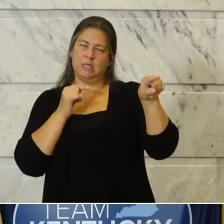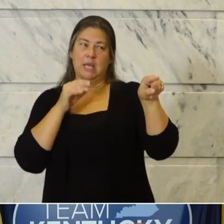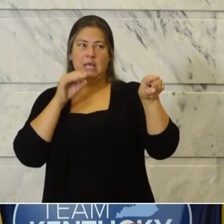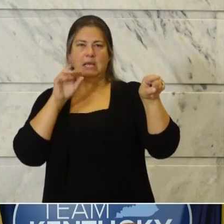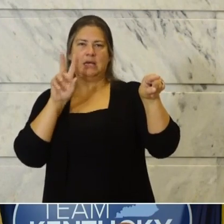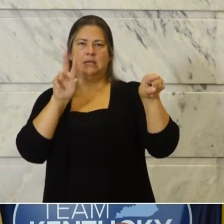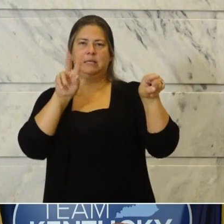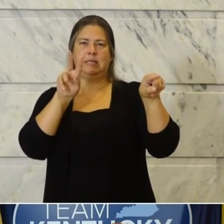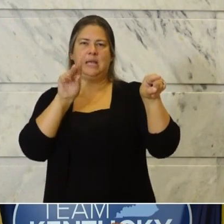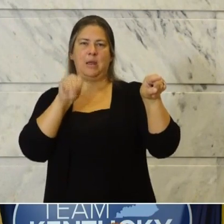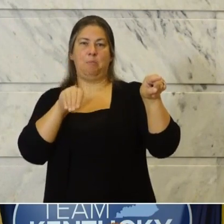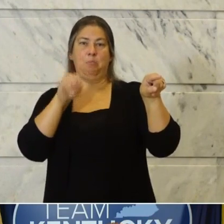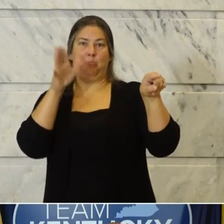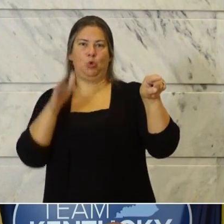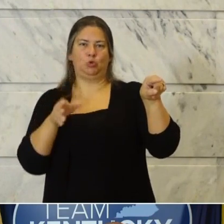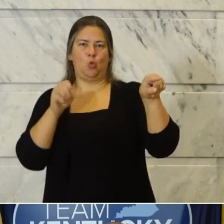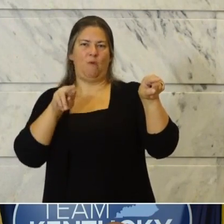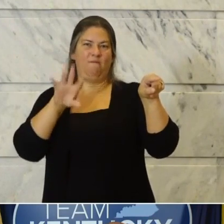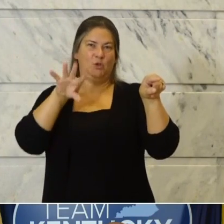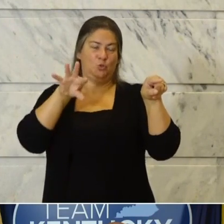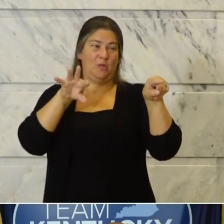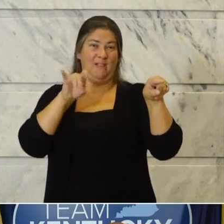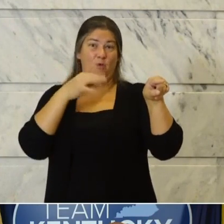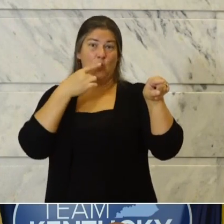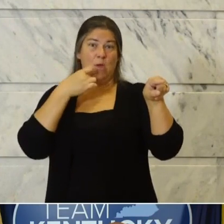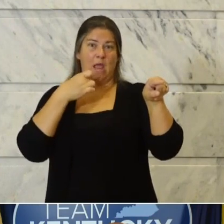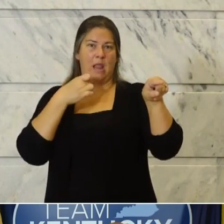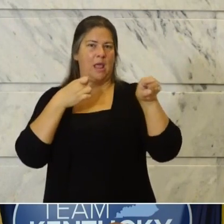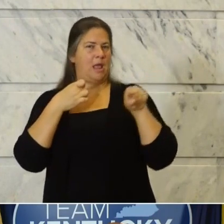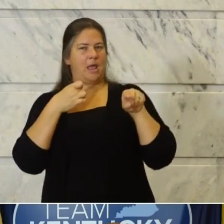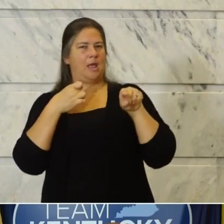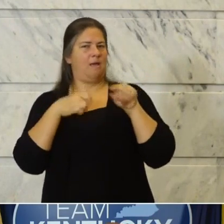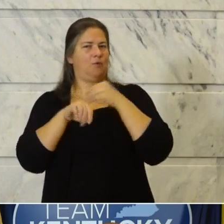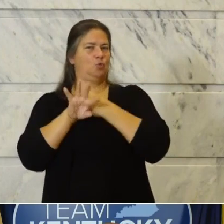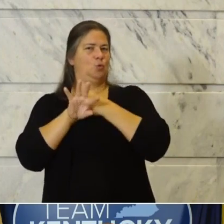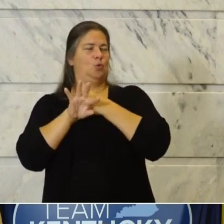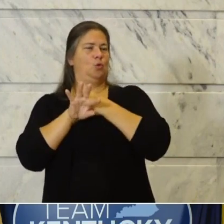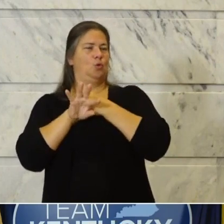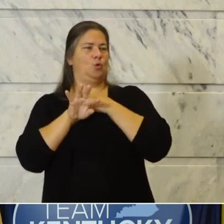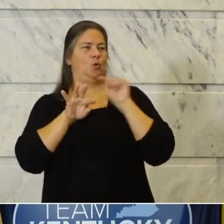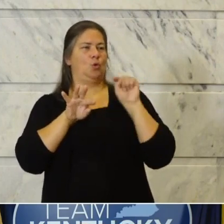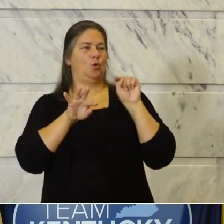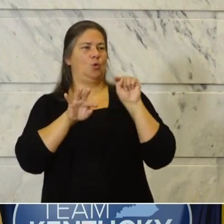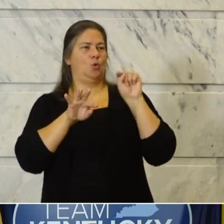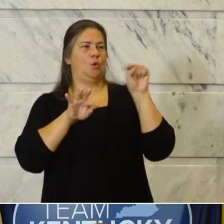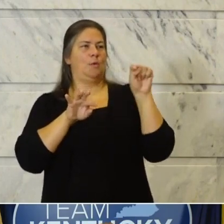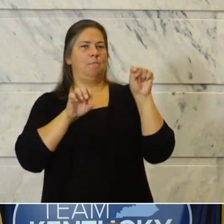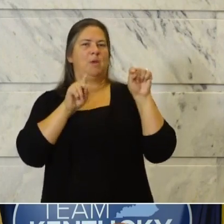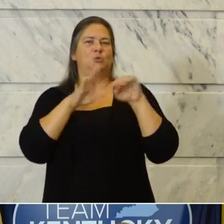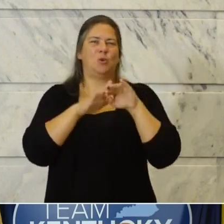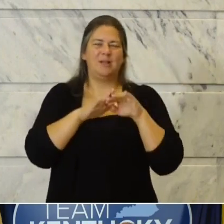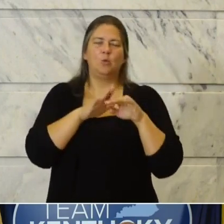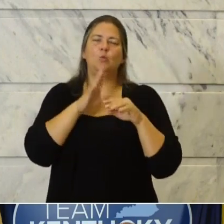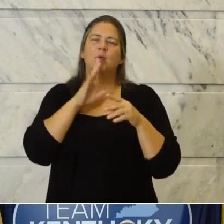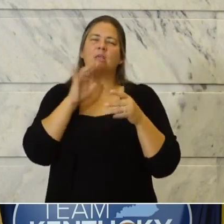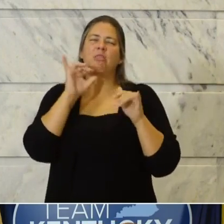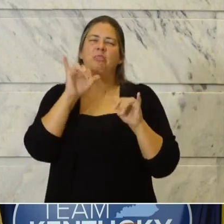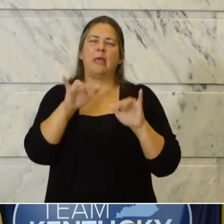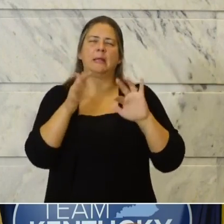document. I will talk with, um, the superintendent's tomorrow and with others in the education community Thursday night, and I'm sure there'll